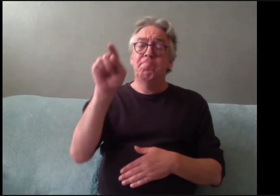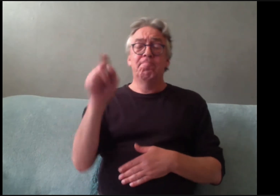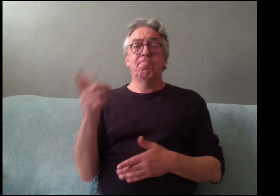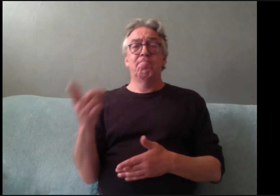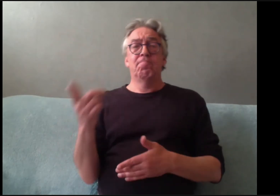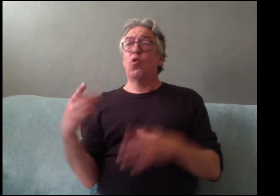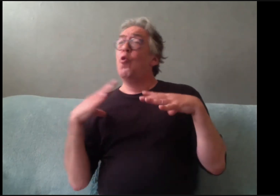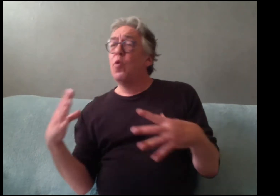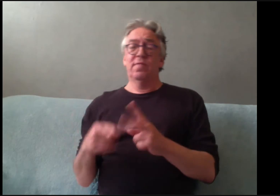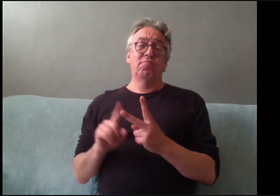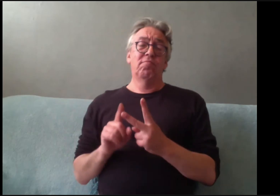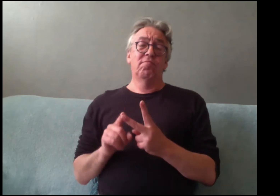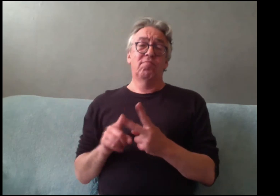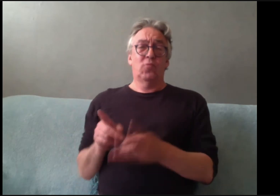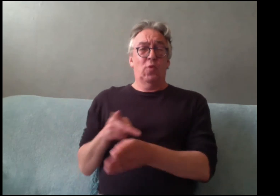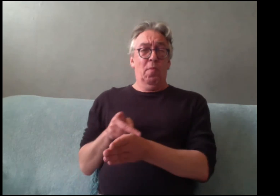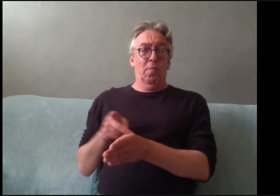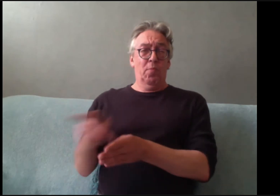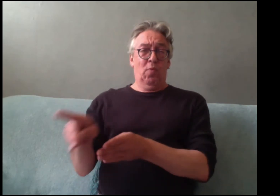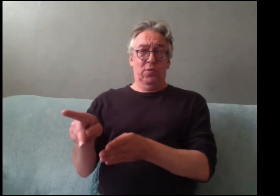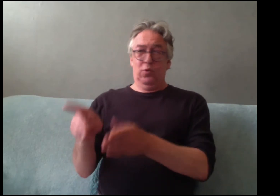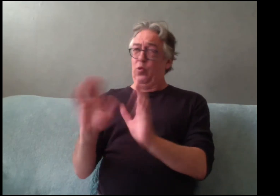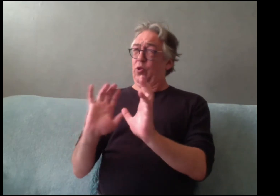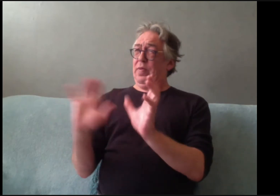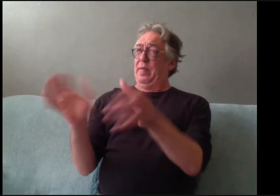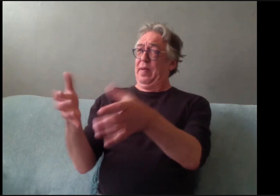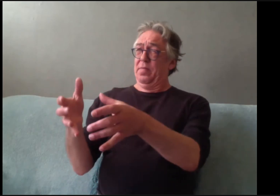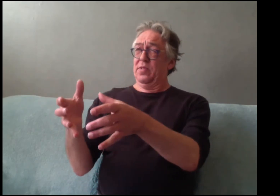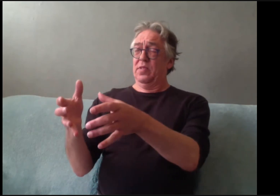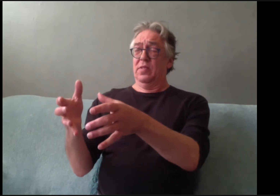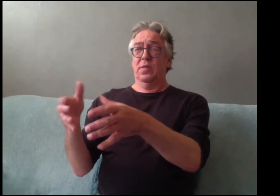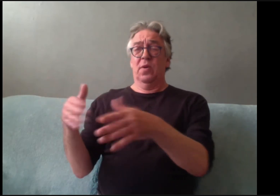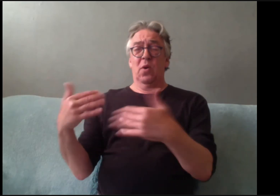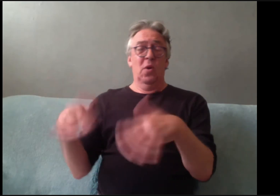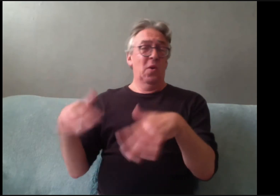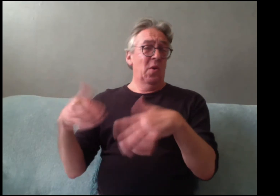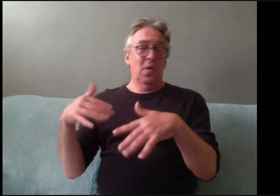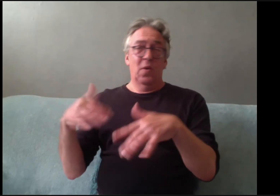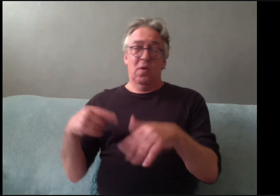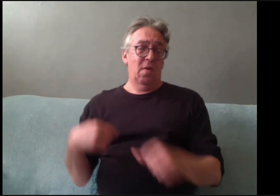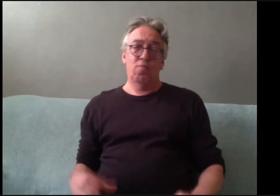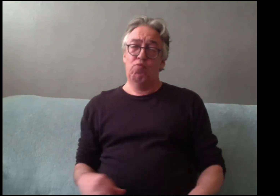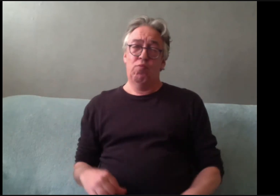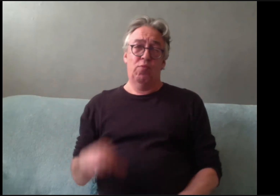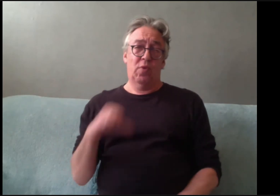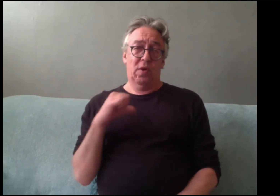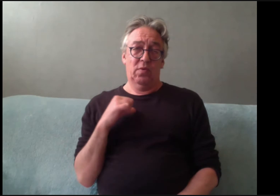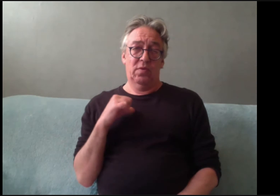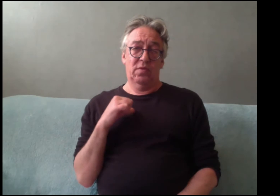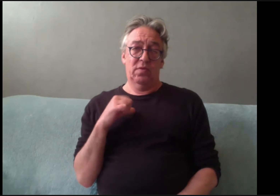When we applaud in each of our countries the health carers,